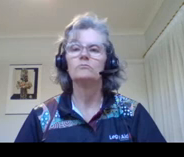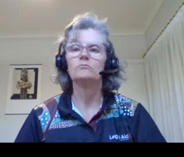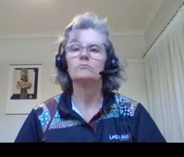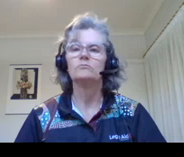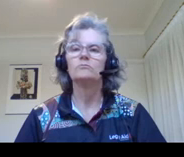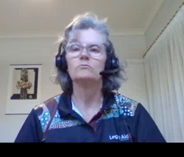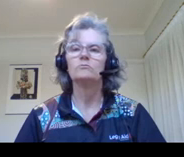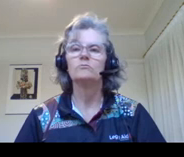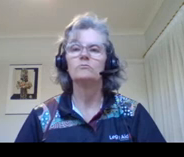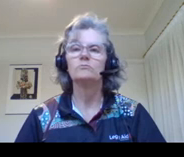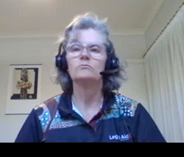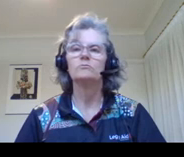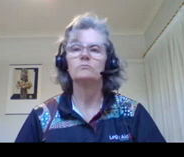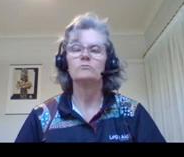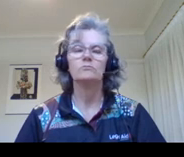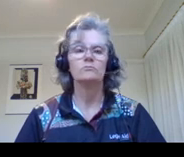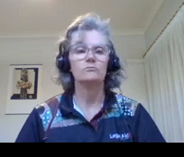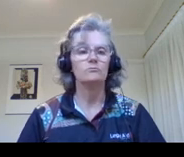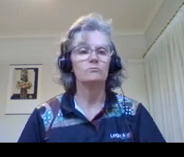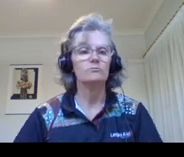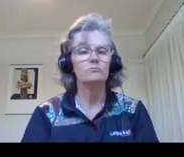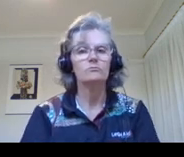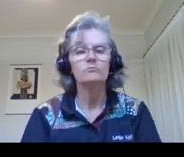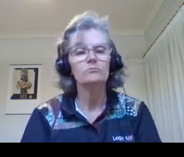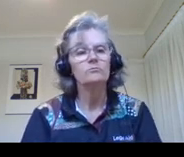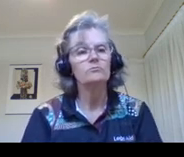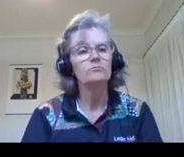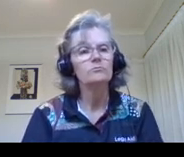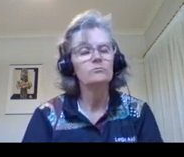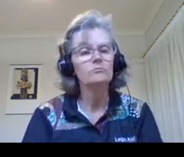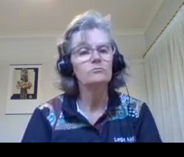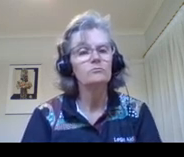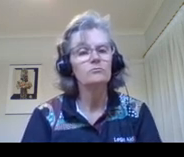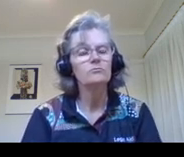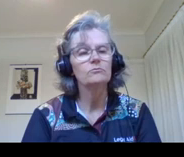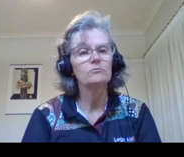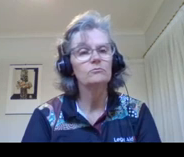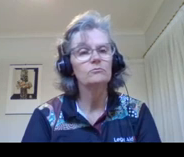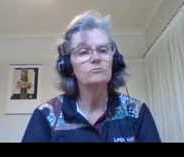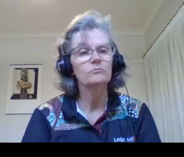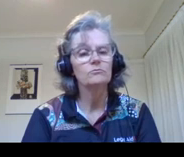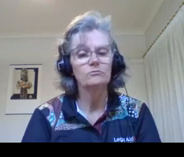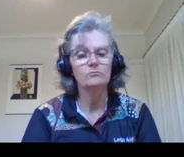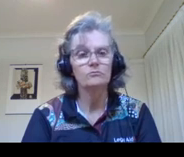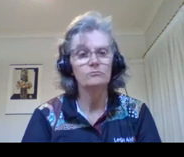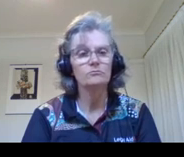continue to approach you unsolicited goods and services you can actually report them as well